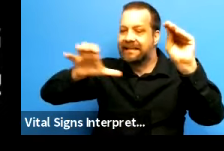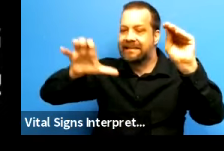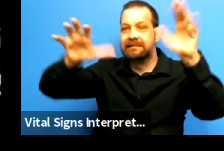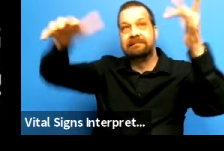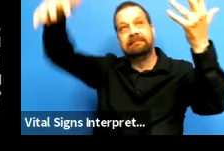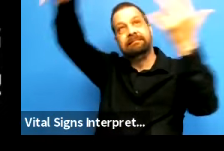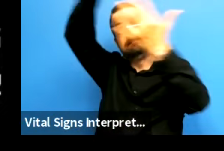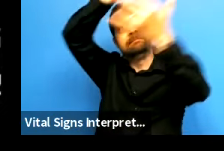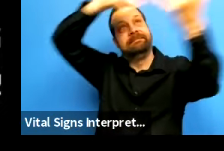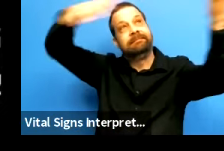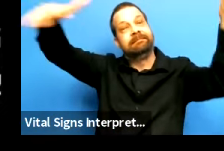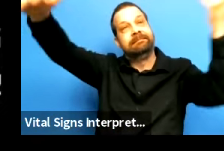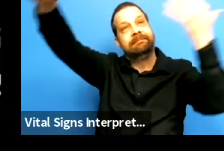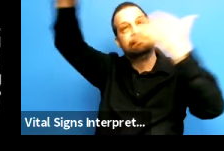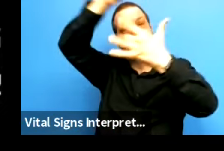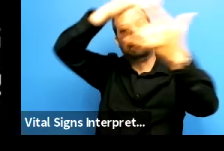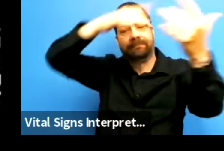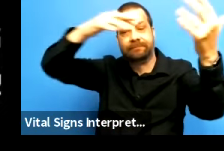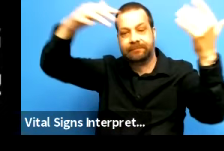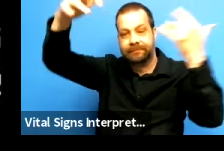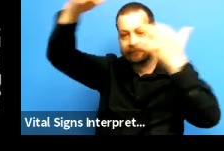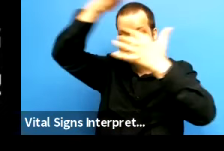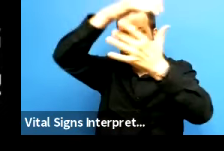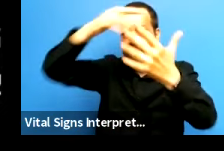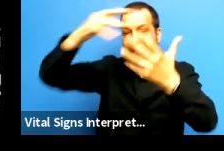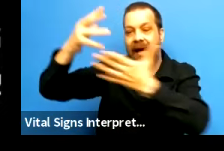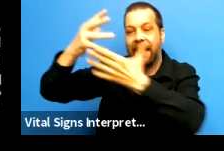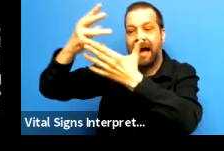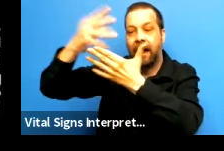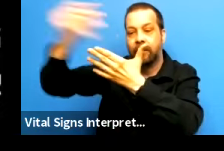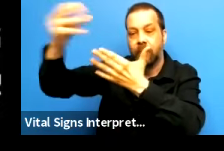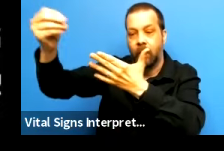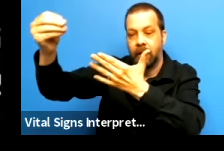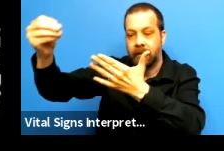so that there's increased outdoor air flow,